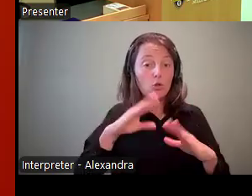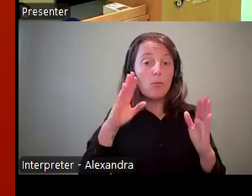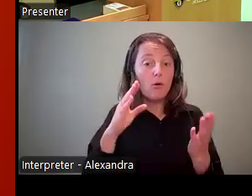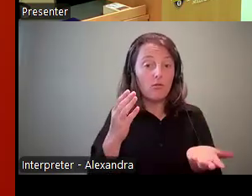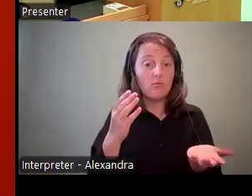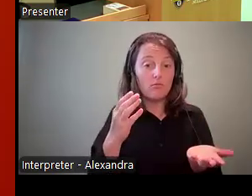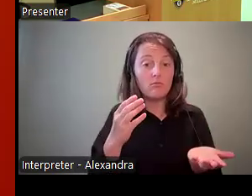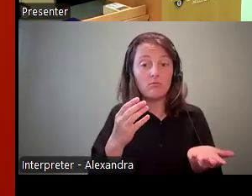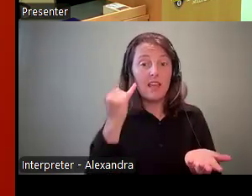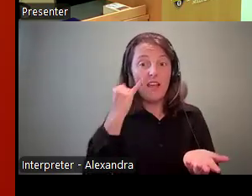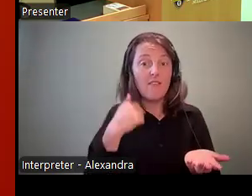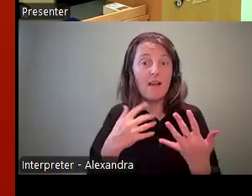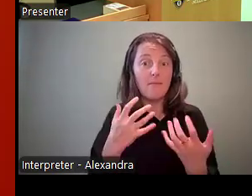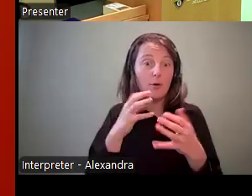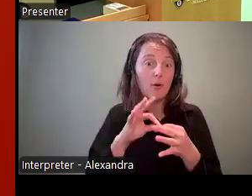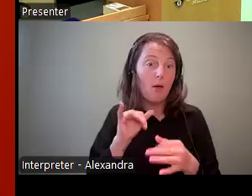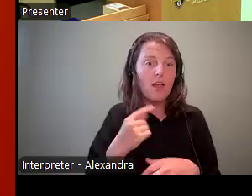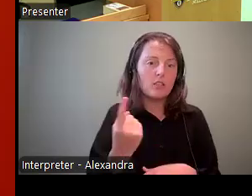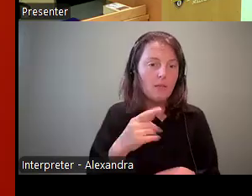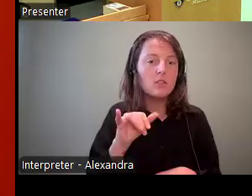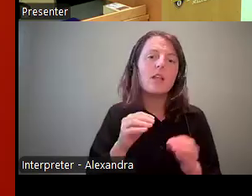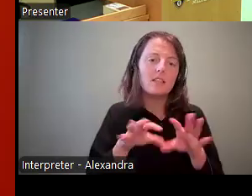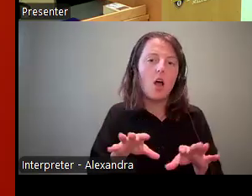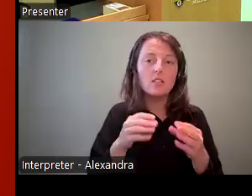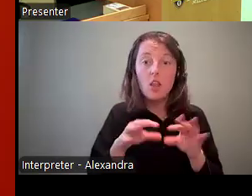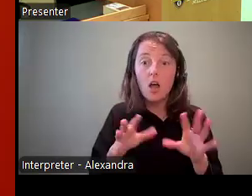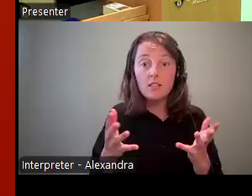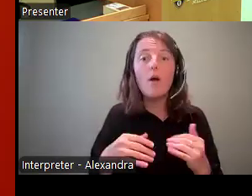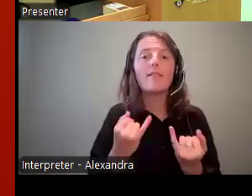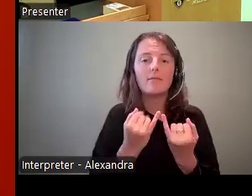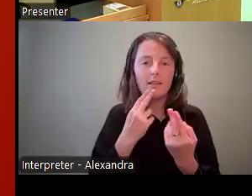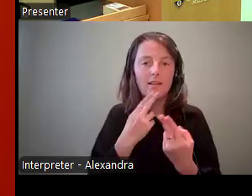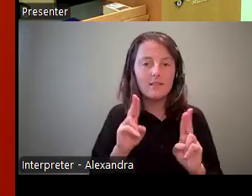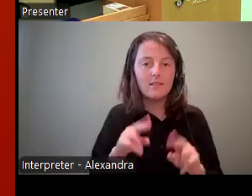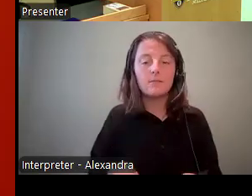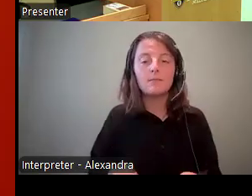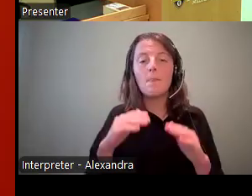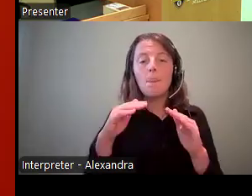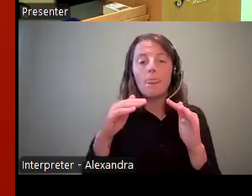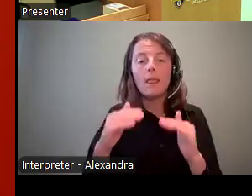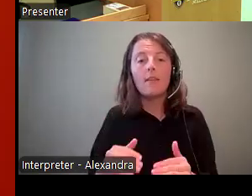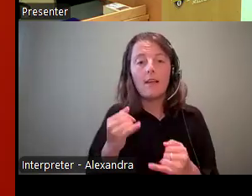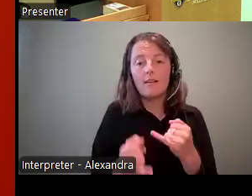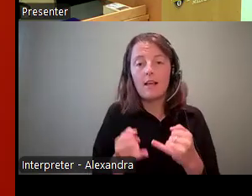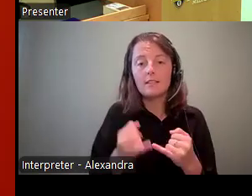lastly, overlook strengths where we've we need to we need to reverse these the deficit narratives